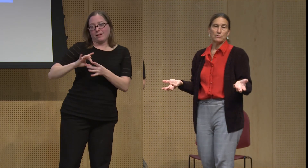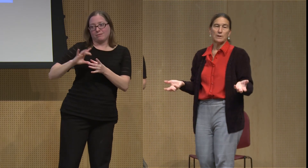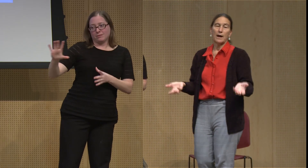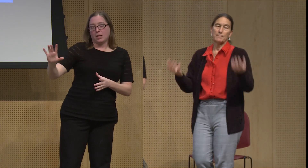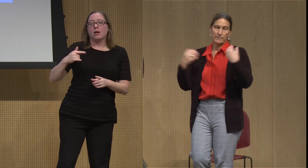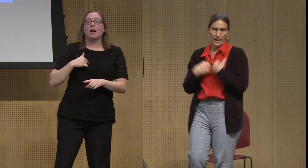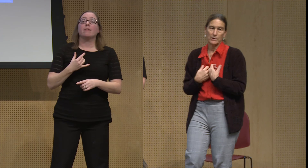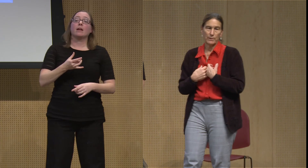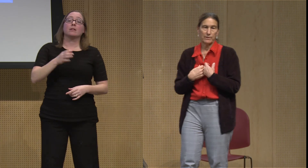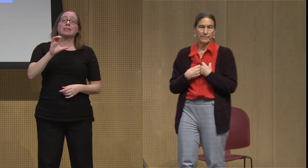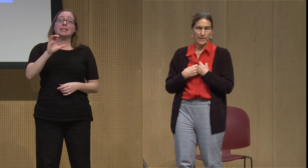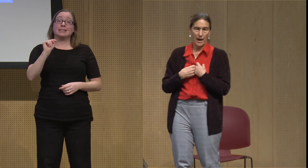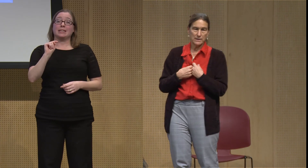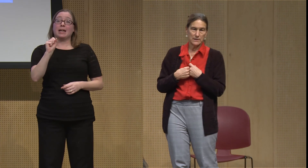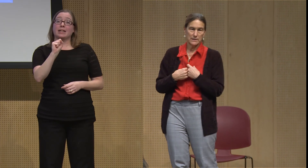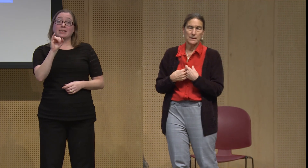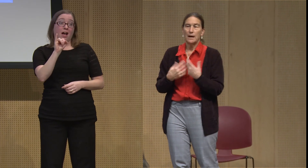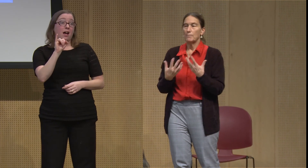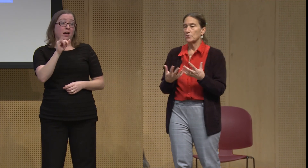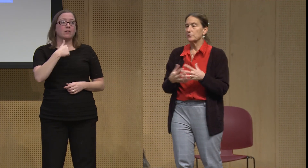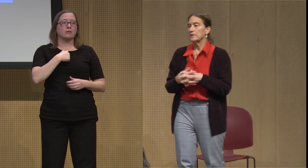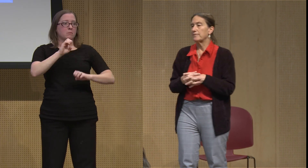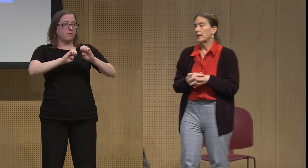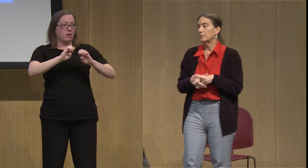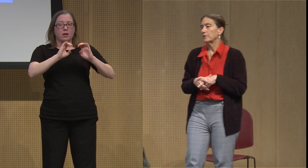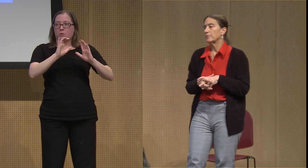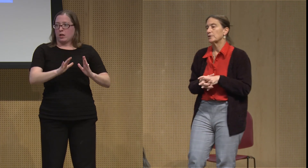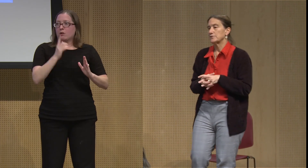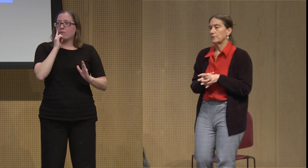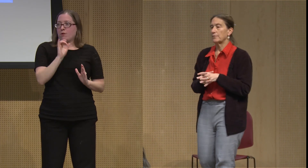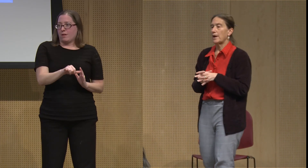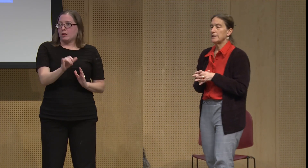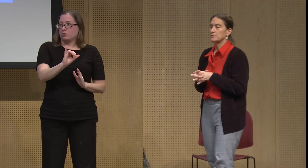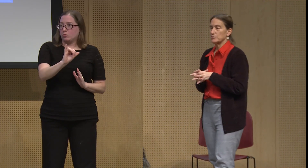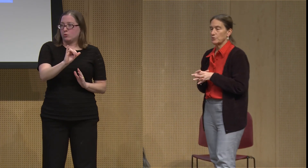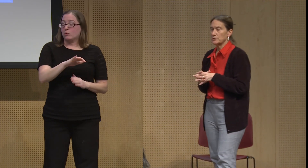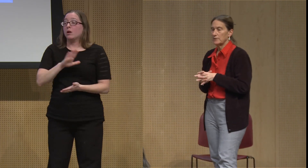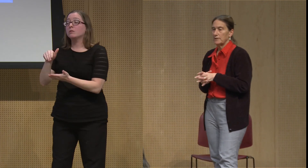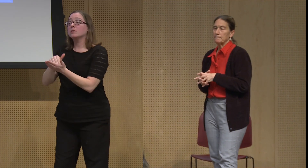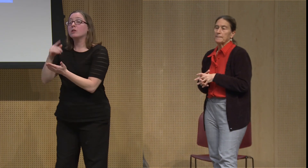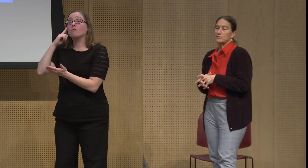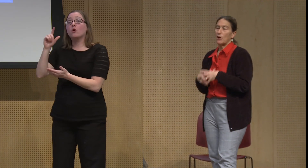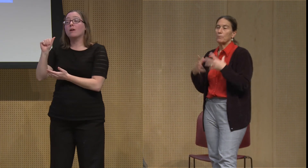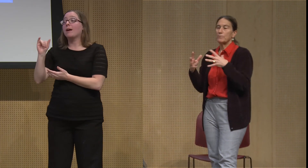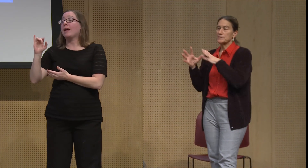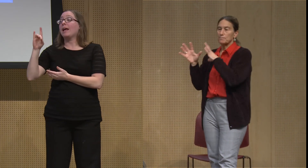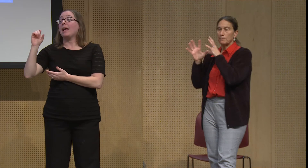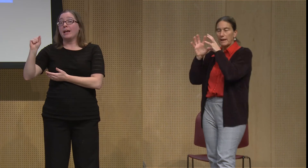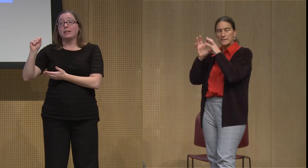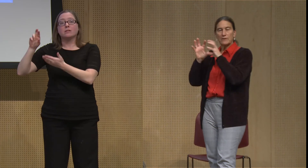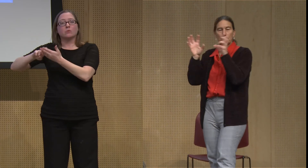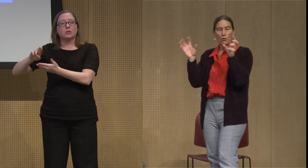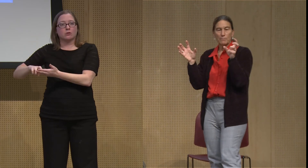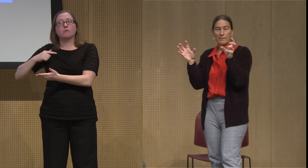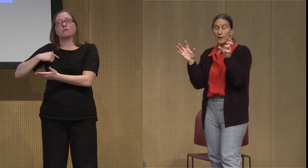I'M THE EVALUATOR FOR THAT. I'M ALSO THE EVALUATOR FOR OUR CENTER FOR AIDS RESEARCH. SO THIS IDEA OF PROGRAM EVALUATION, WHICH